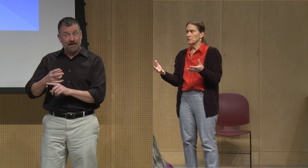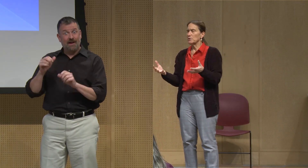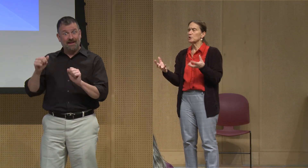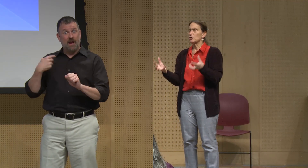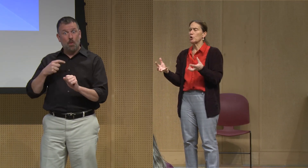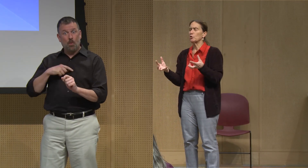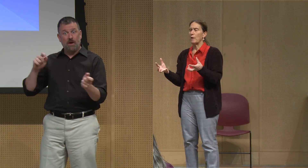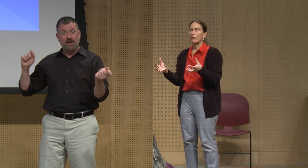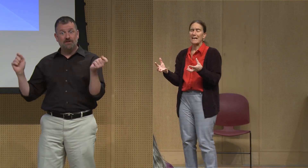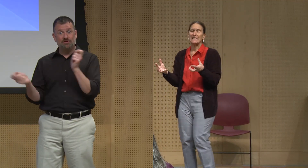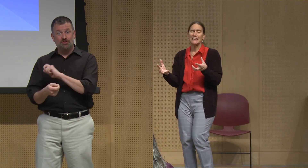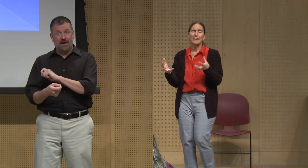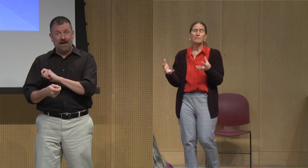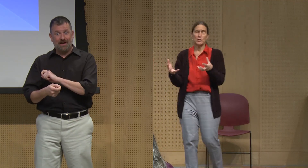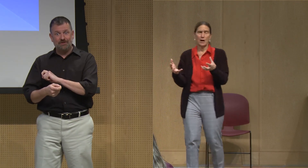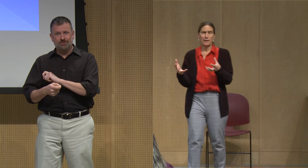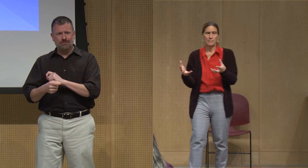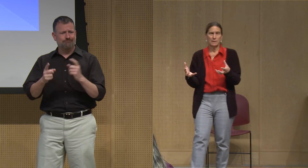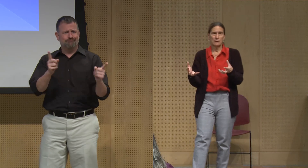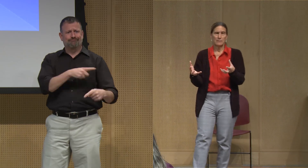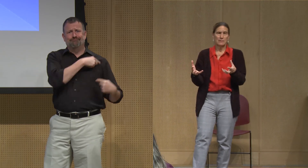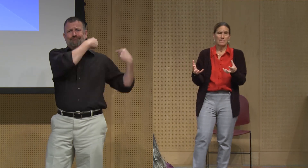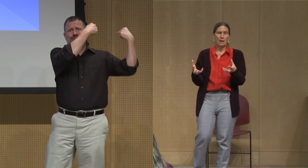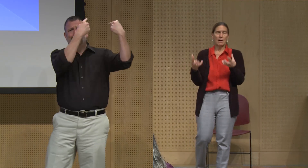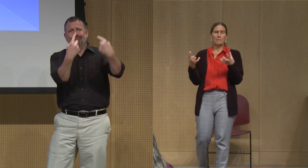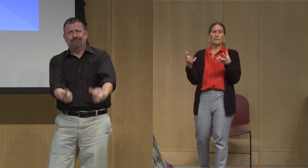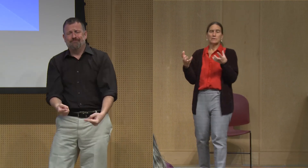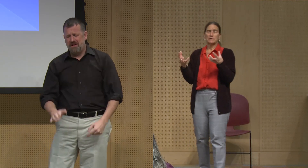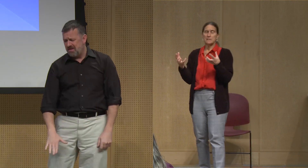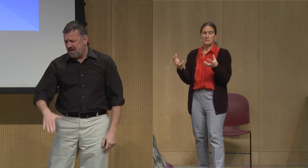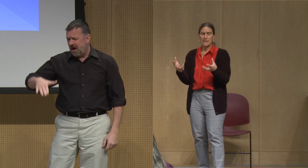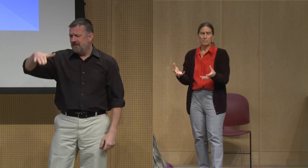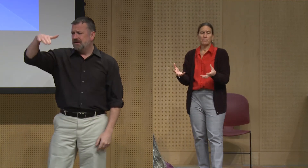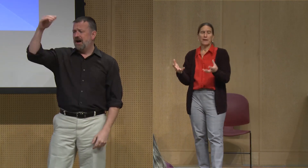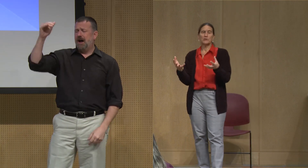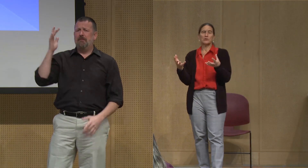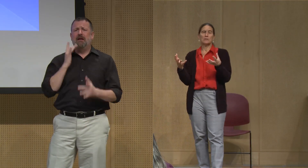COULD TURN AROUND A LIFETIME OF DEPRIVATION,